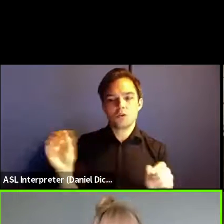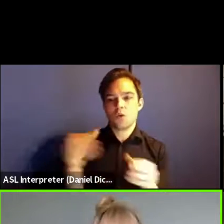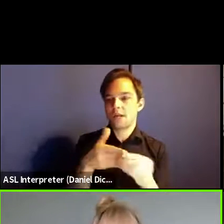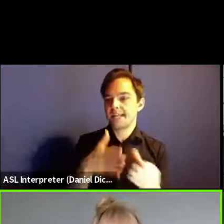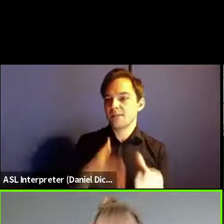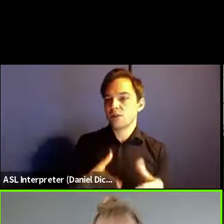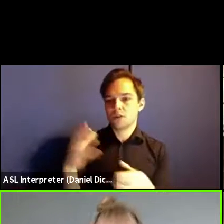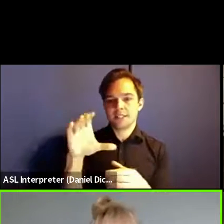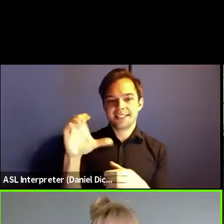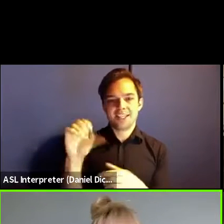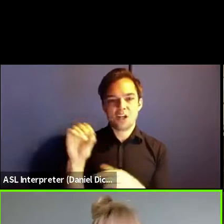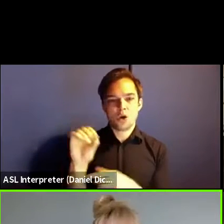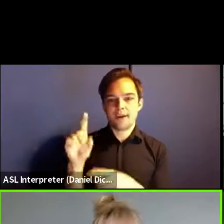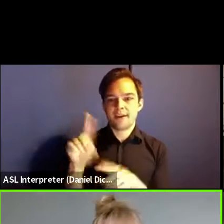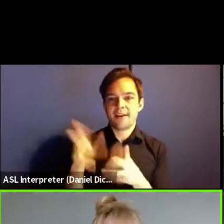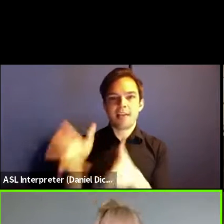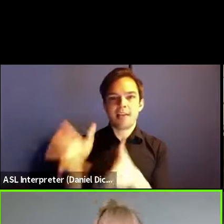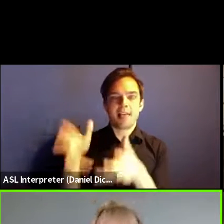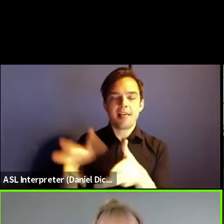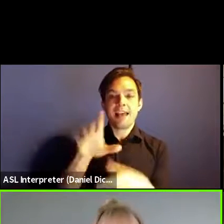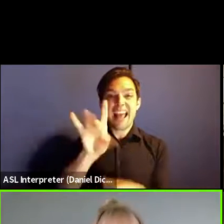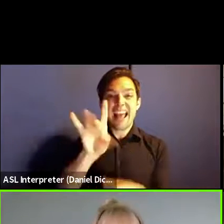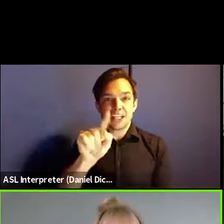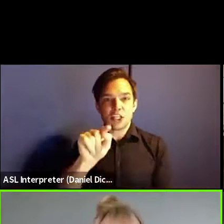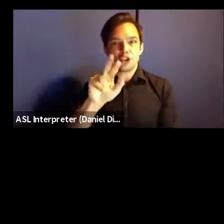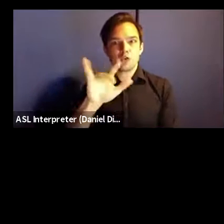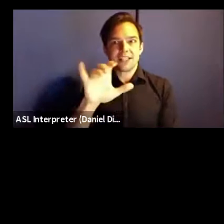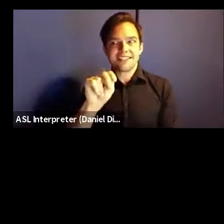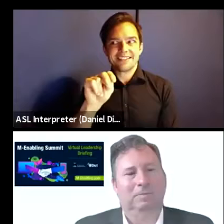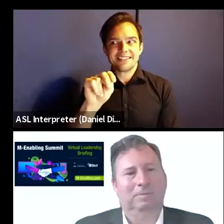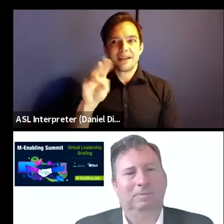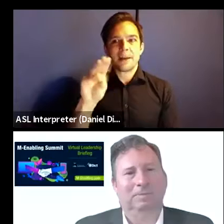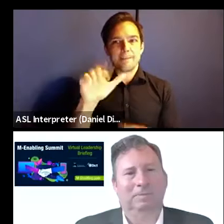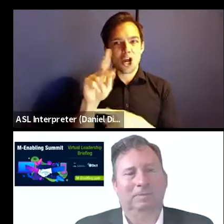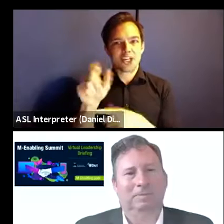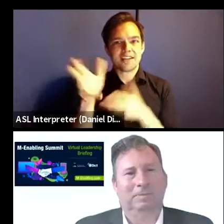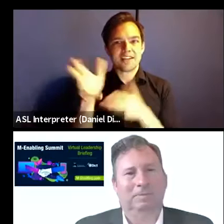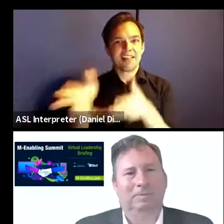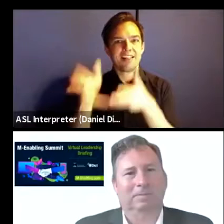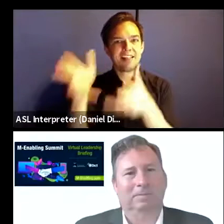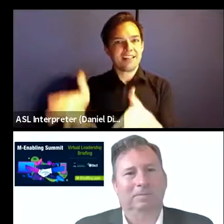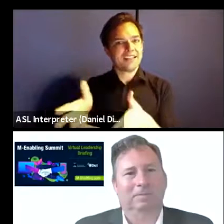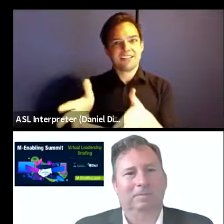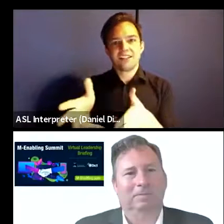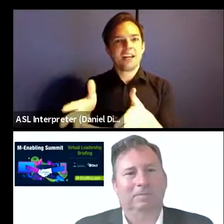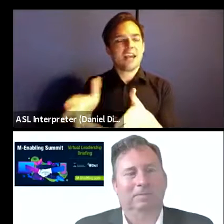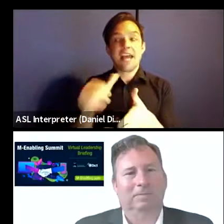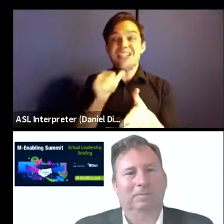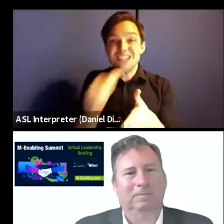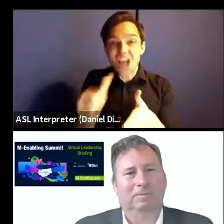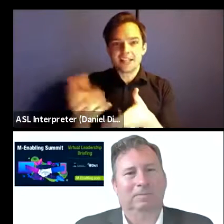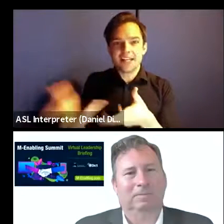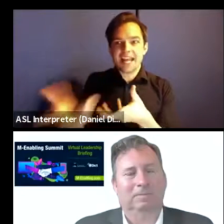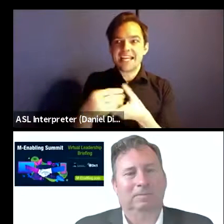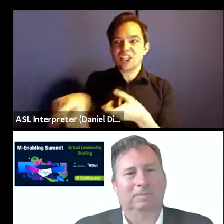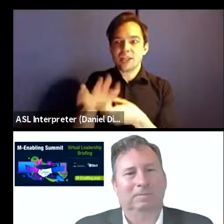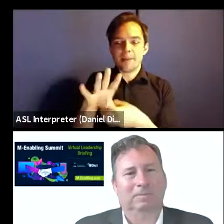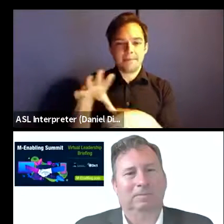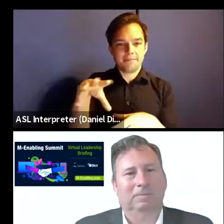to leave a market of 8 trillion on the table or not allow people to engage with their products and services. That would be absolute insanity.